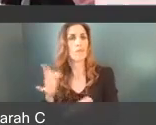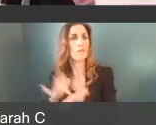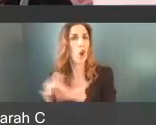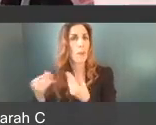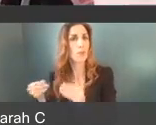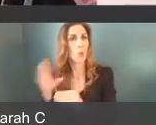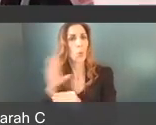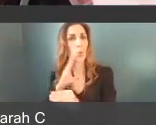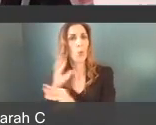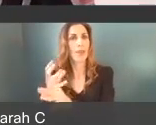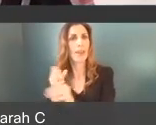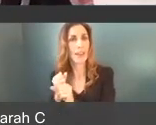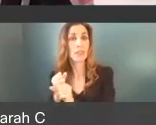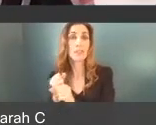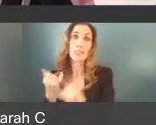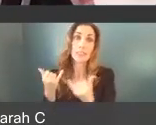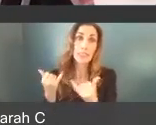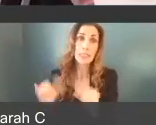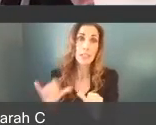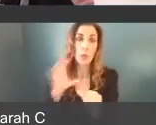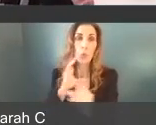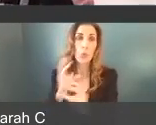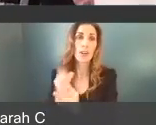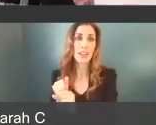they're still going to continue to receive their separate federal allotment